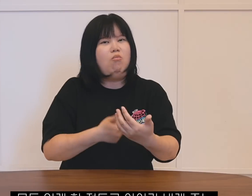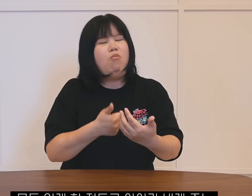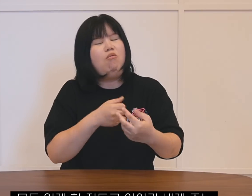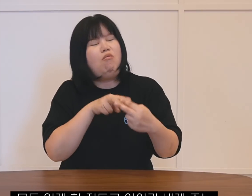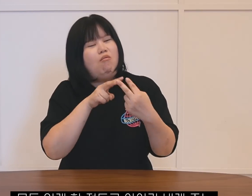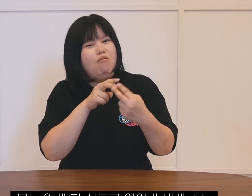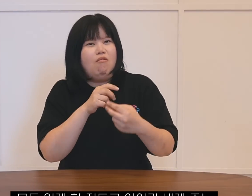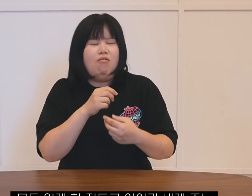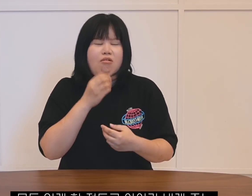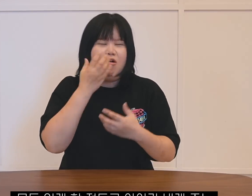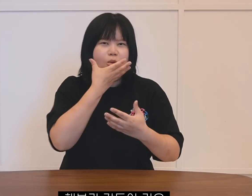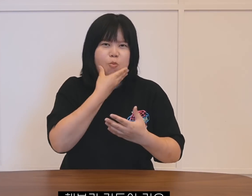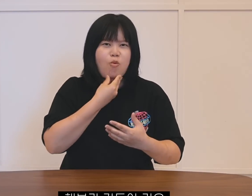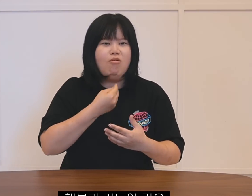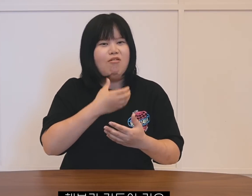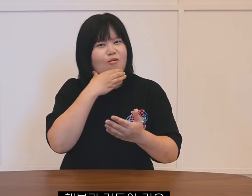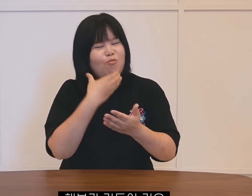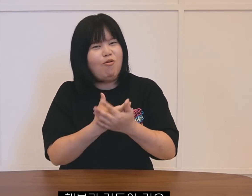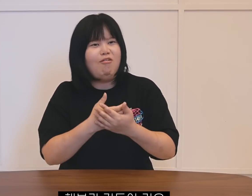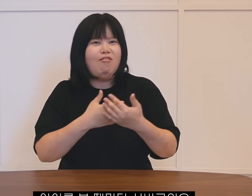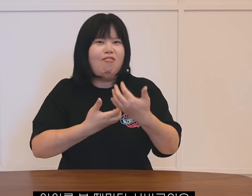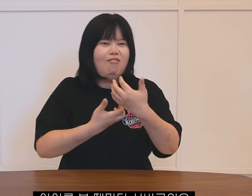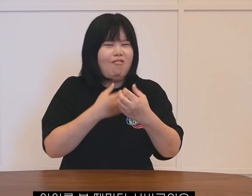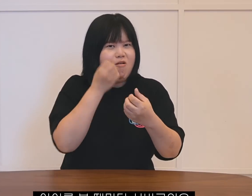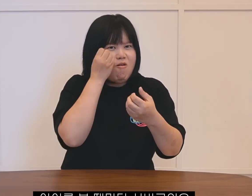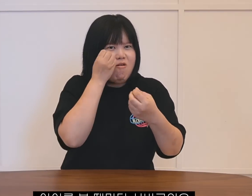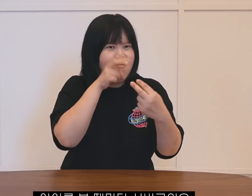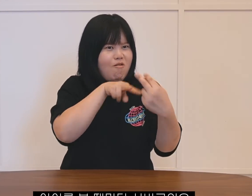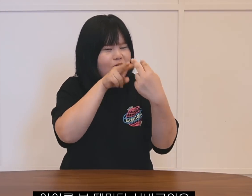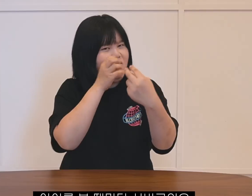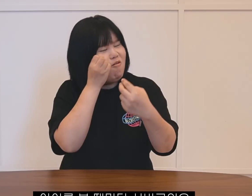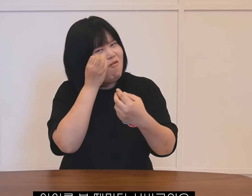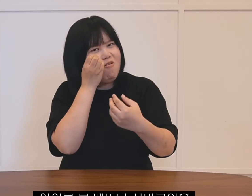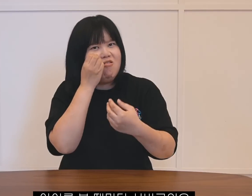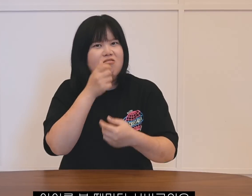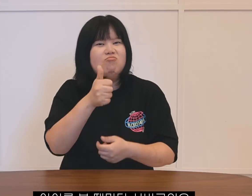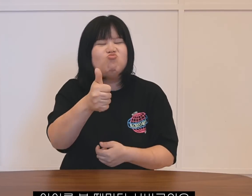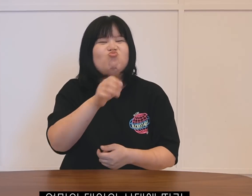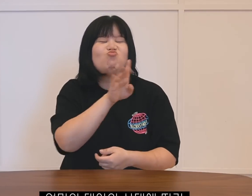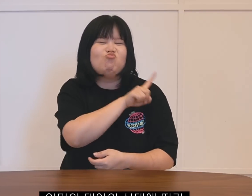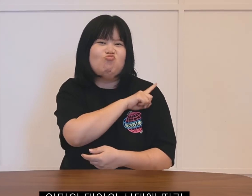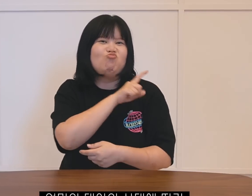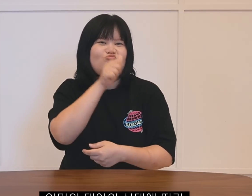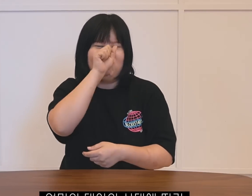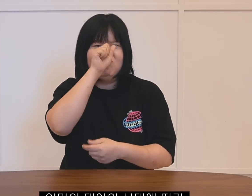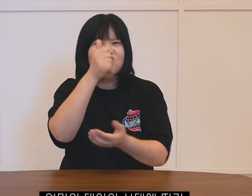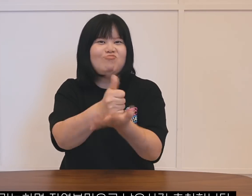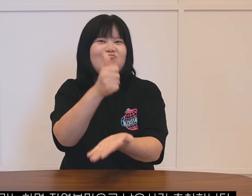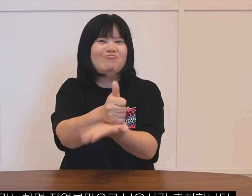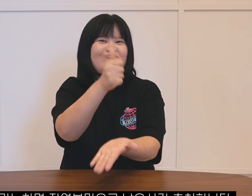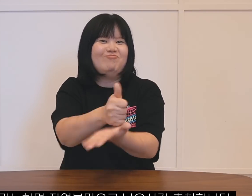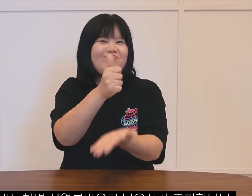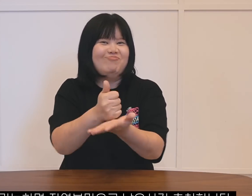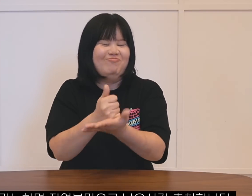the happiness and emotion that a child gives me is so great that I forget all the pain. Every time I see a child, it's mysterious. Depending on the condition of the mother and the fetus,